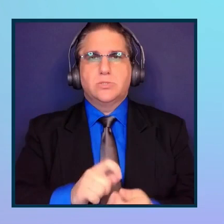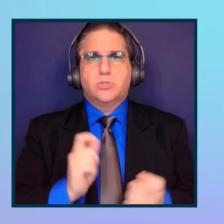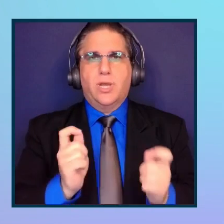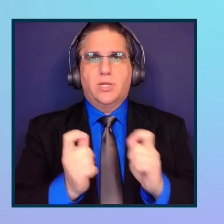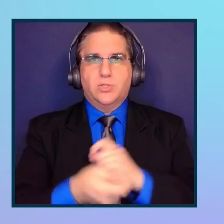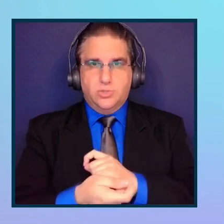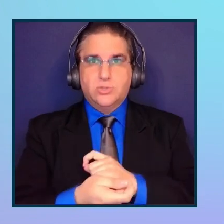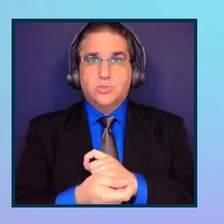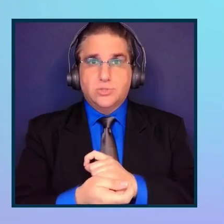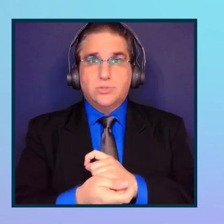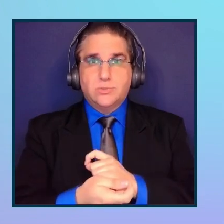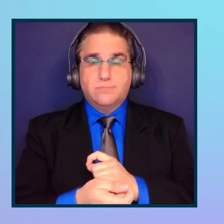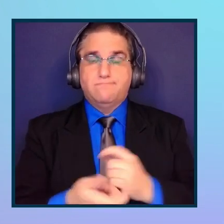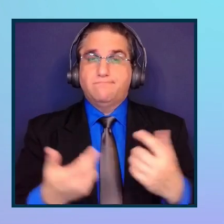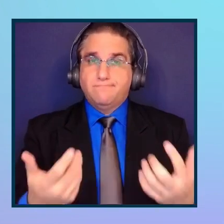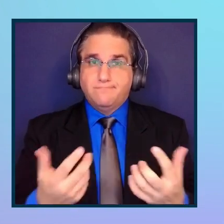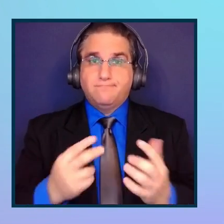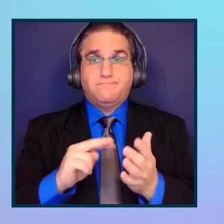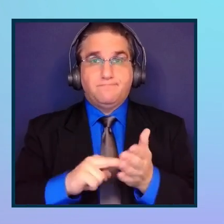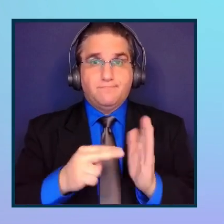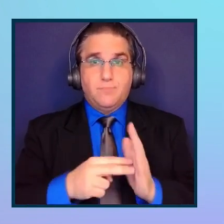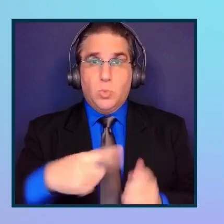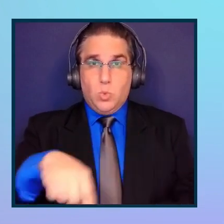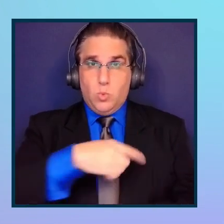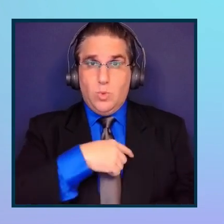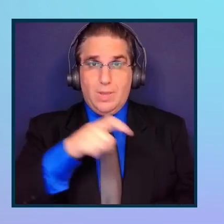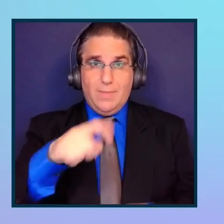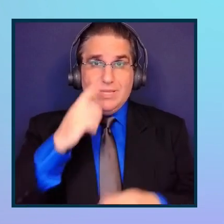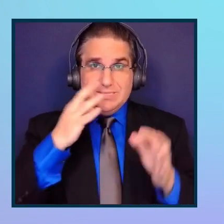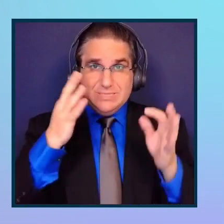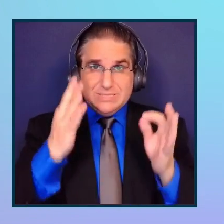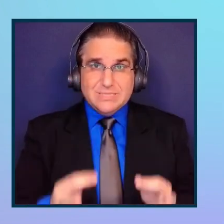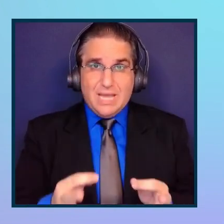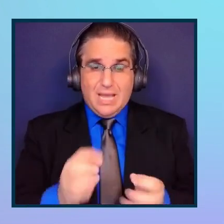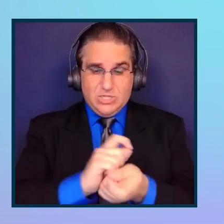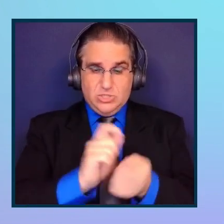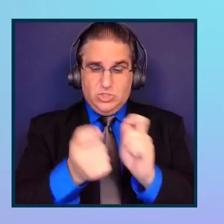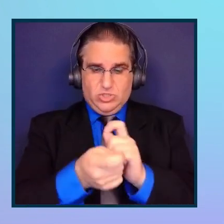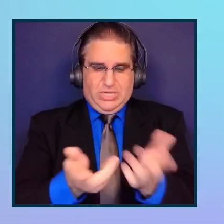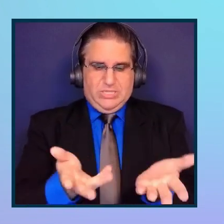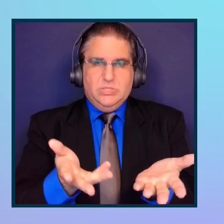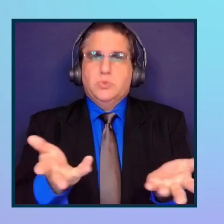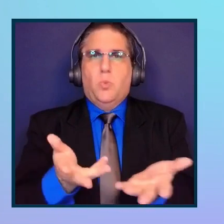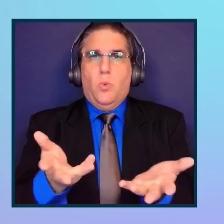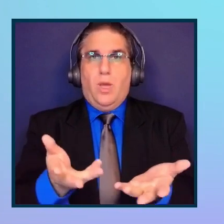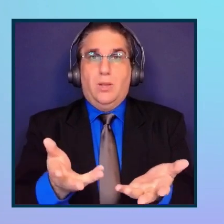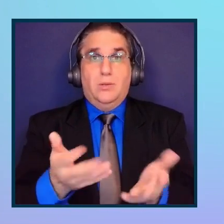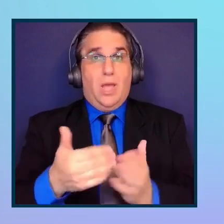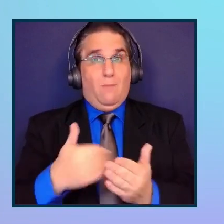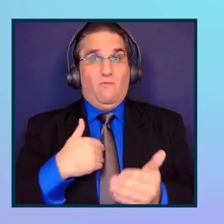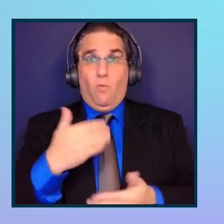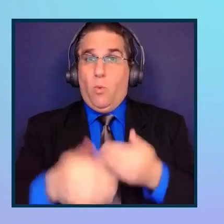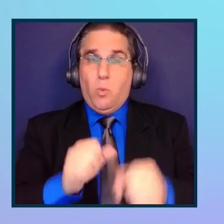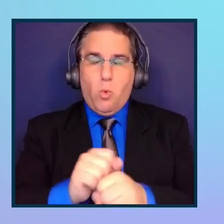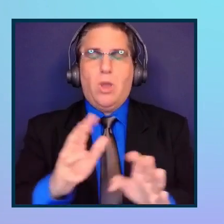is decide what the change is before we begin. Why are you here? Why did you answer the phone?